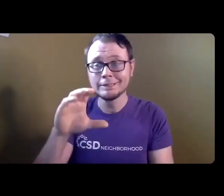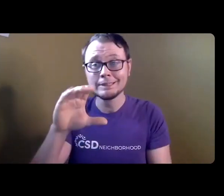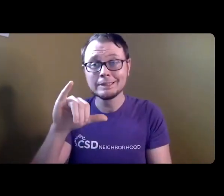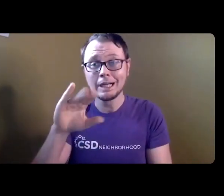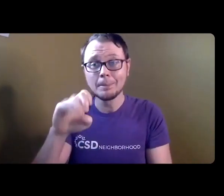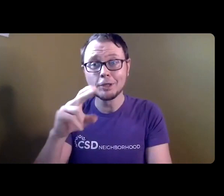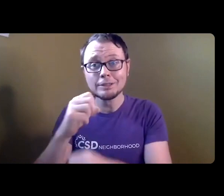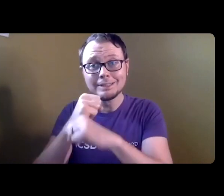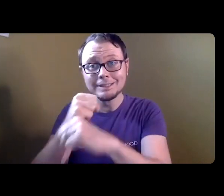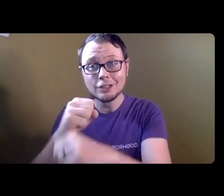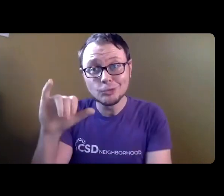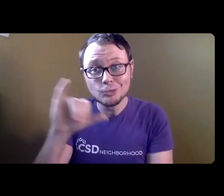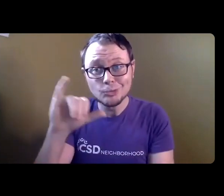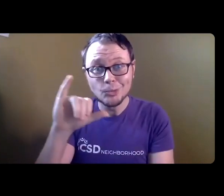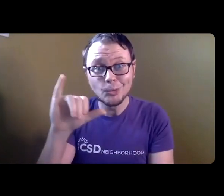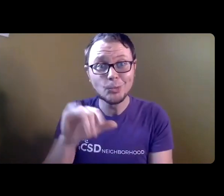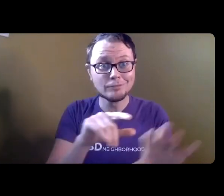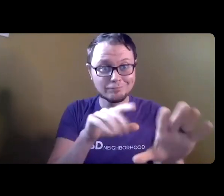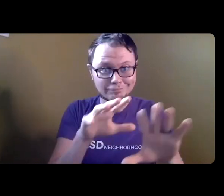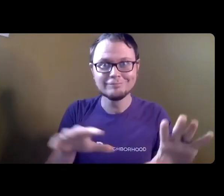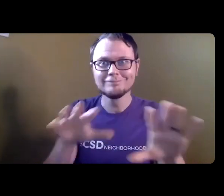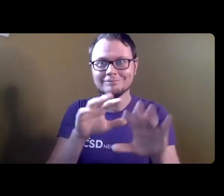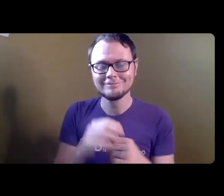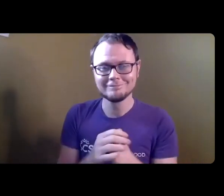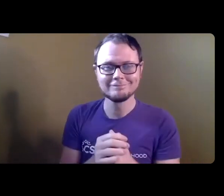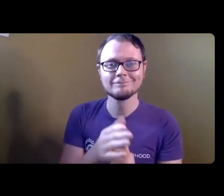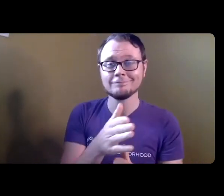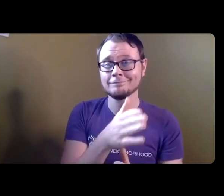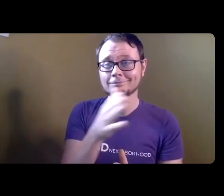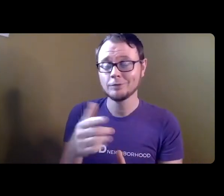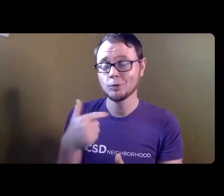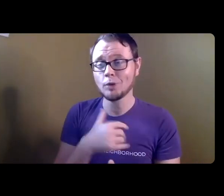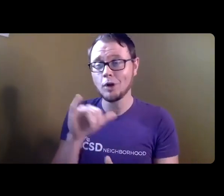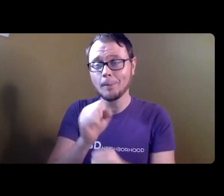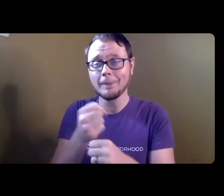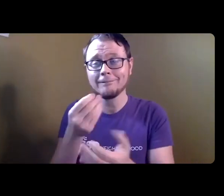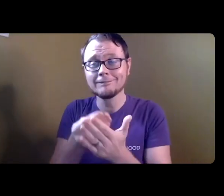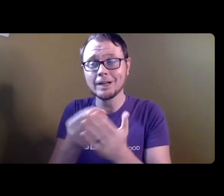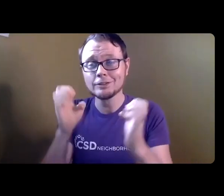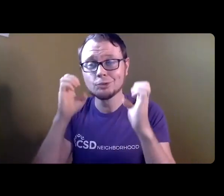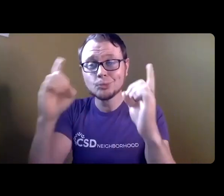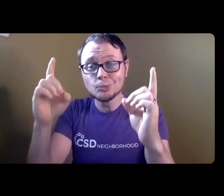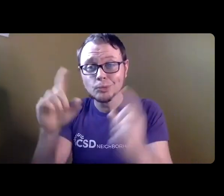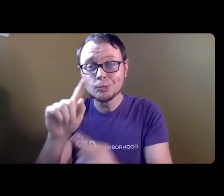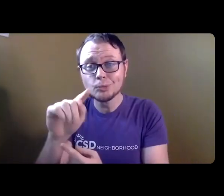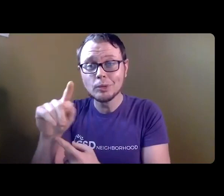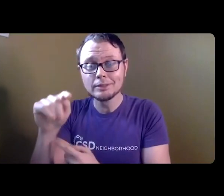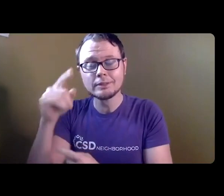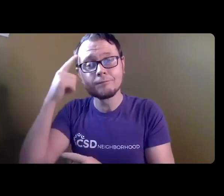We have different programs on cyber security, programming, immunology.